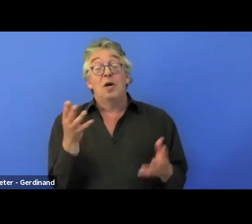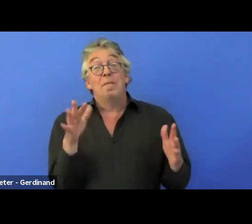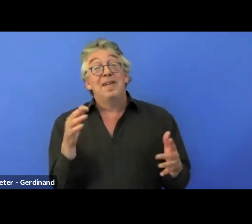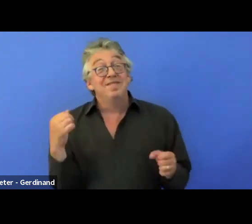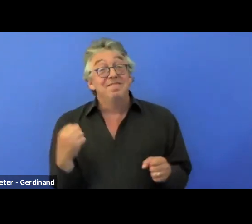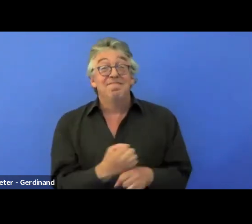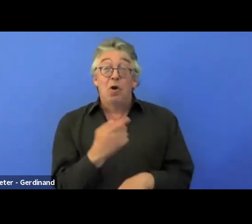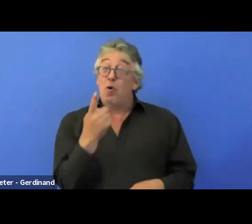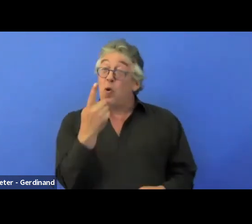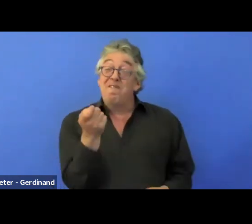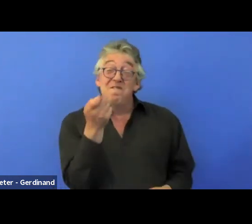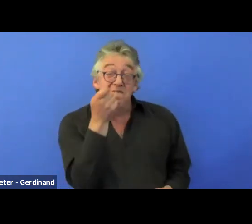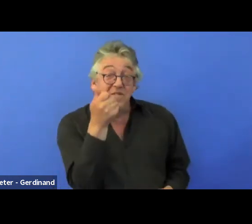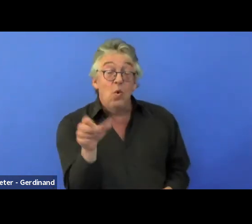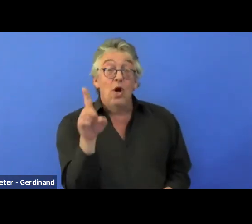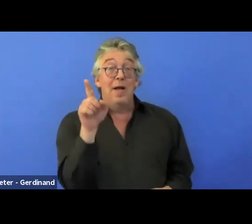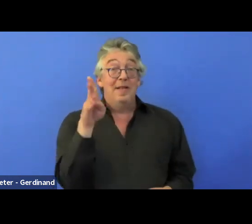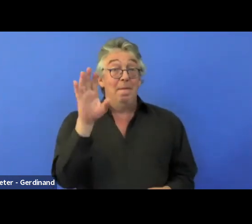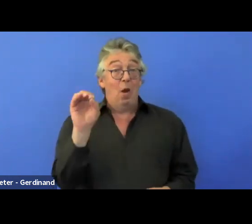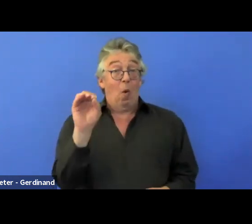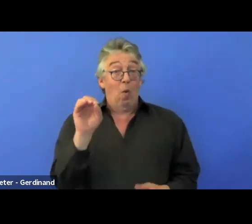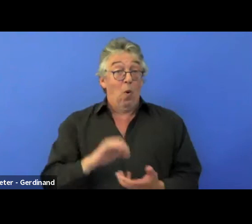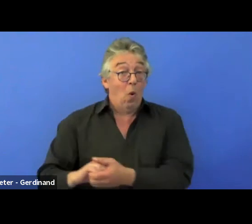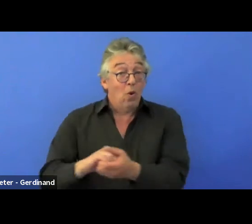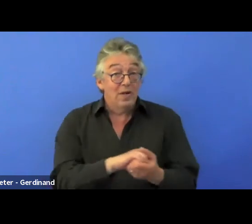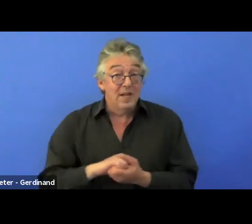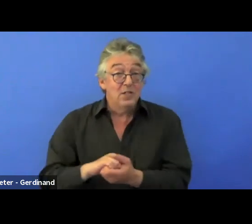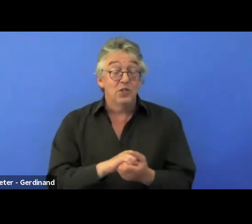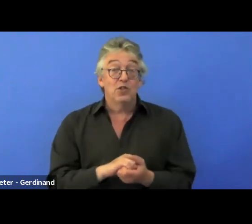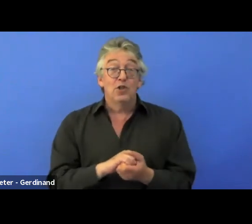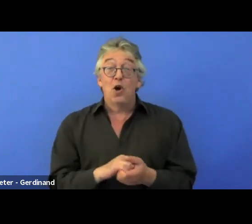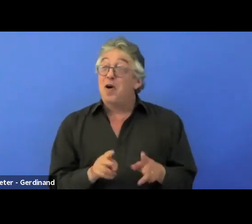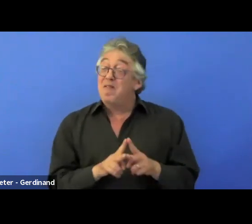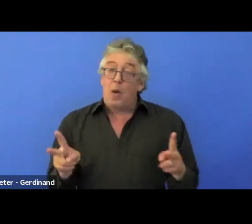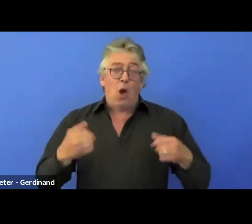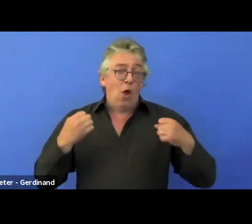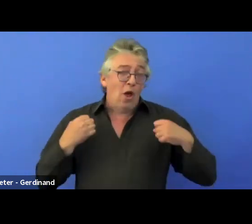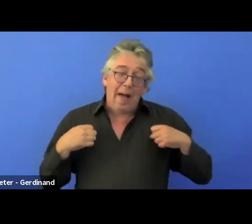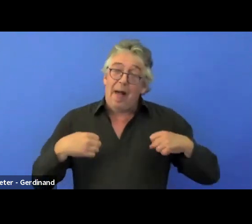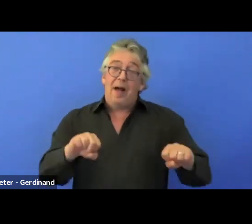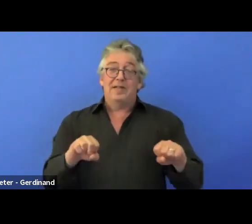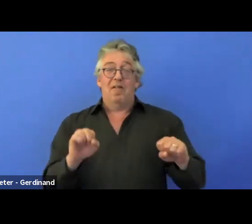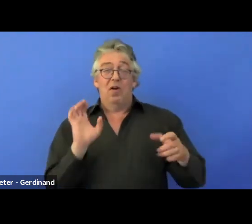so, organisations of persons with disabilities, very active on standardisation, and I will explain why.